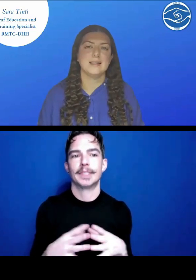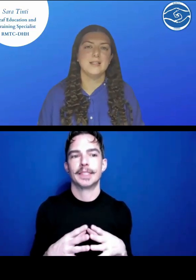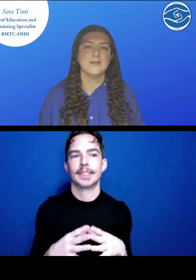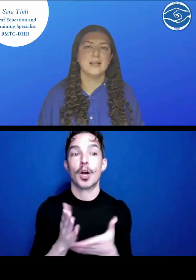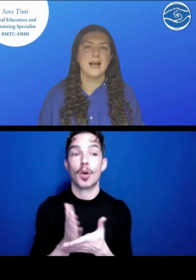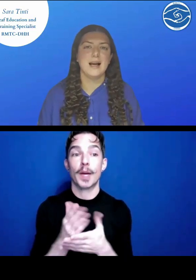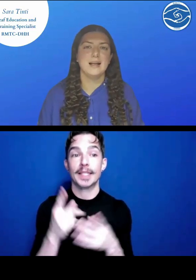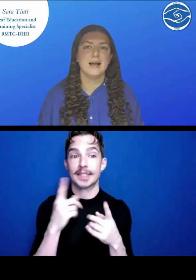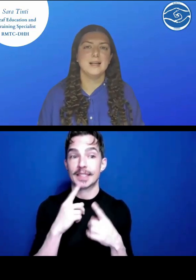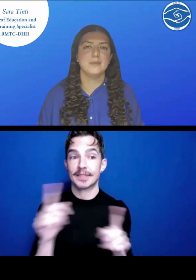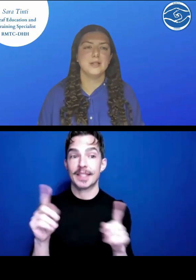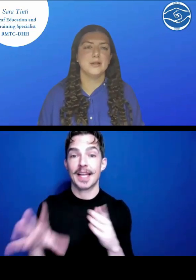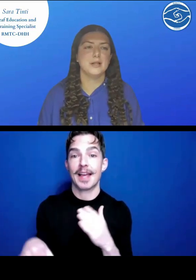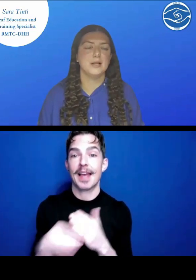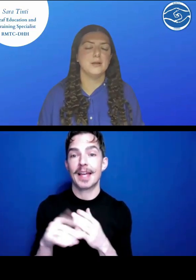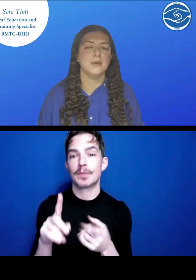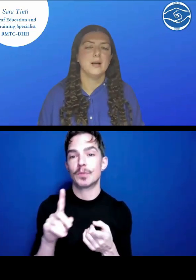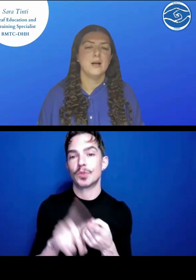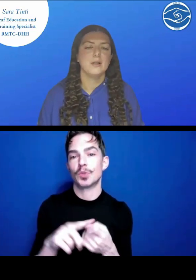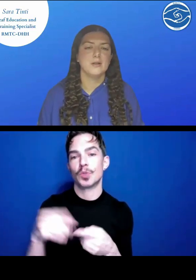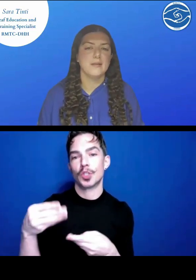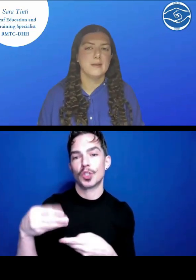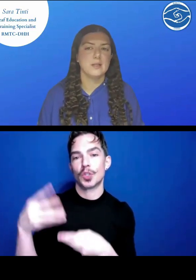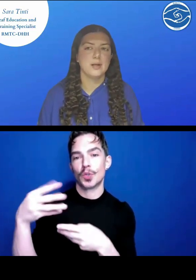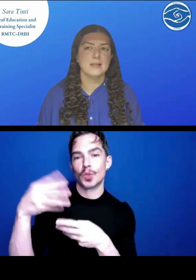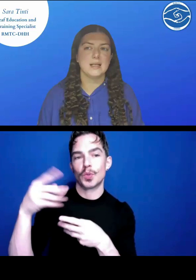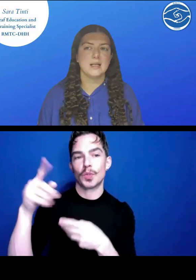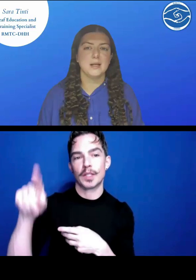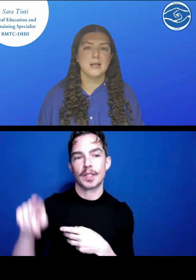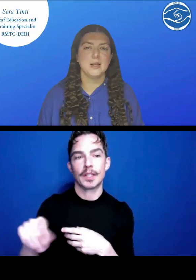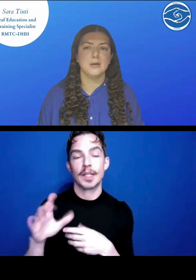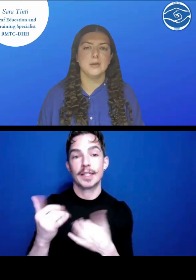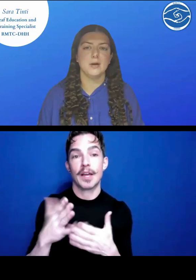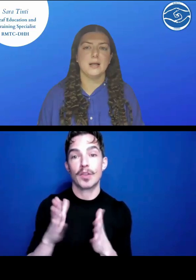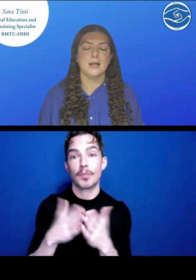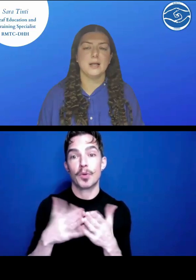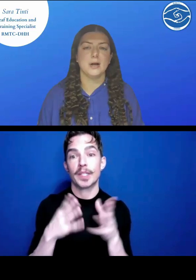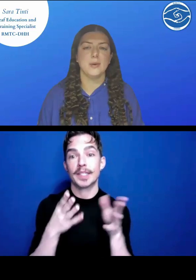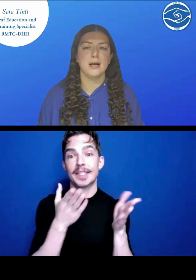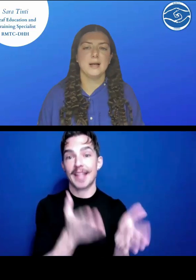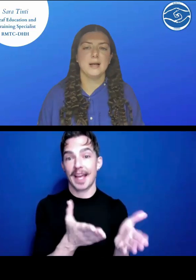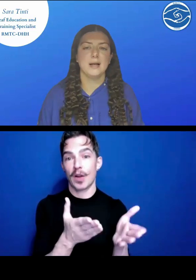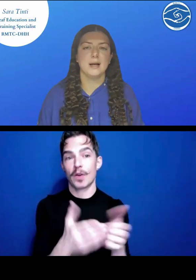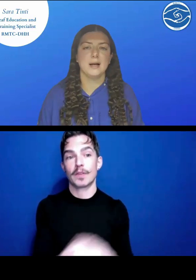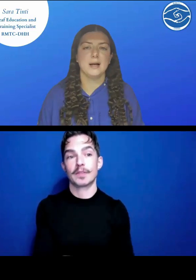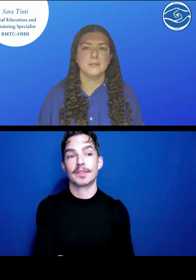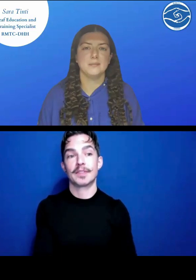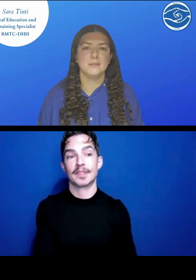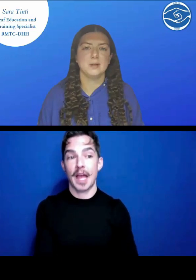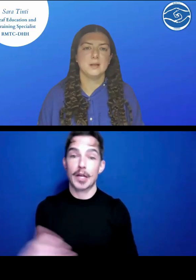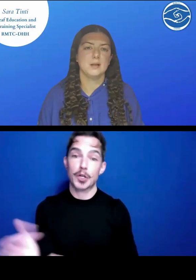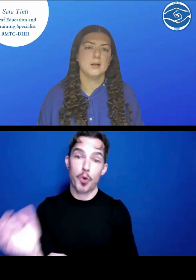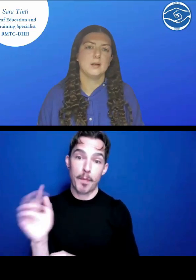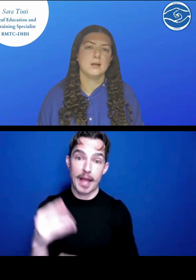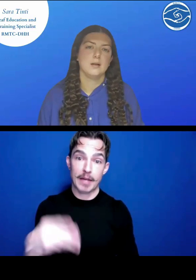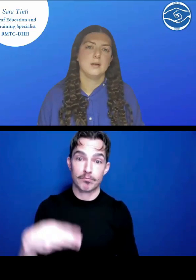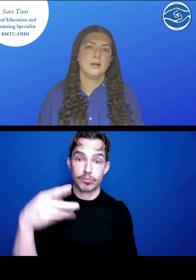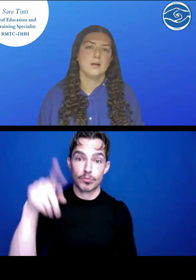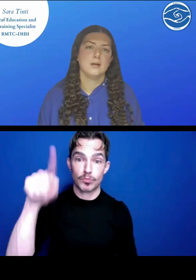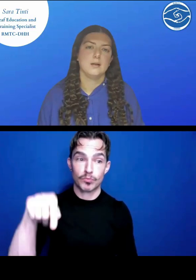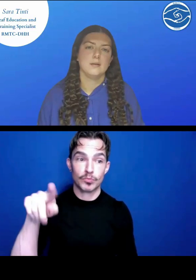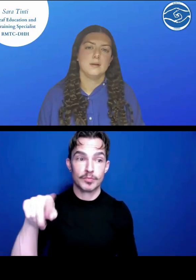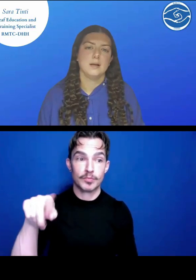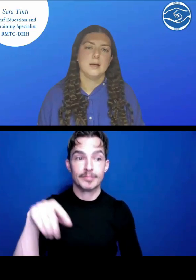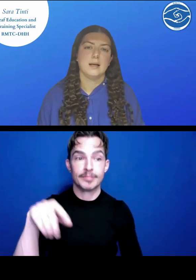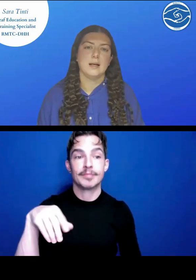successfully added item to your queue. So, now that this book is in my queue, I can go back up